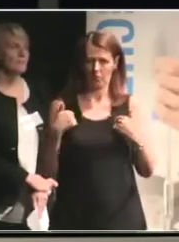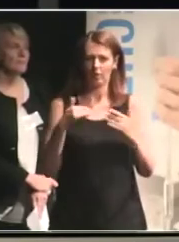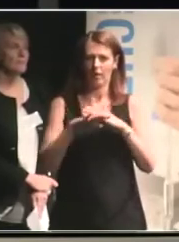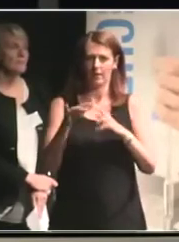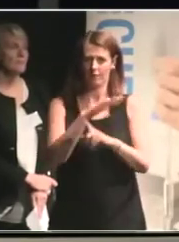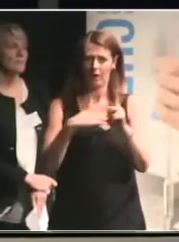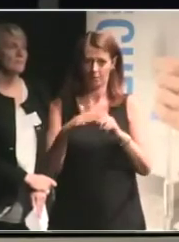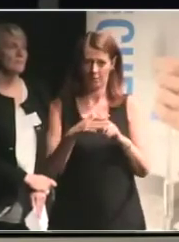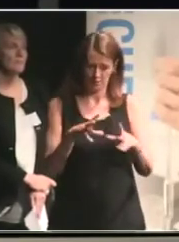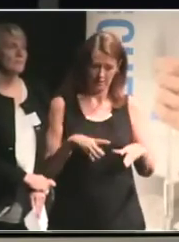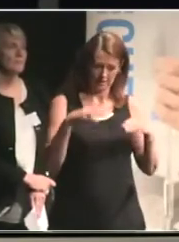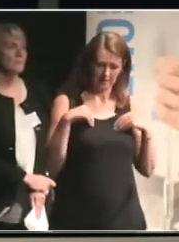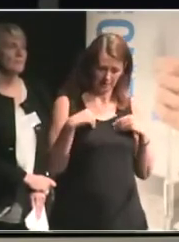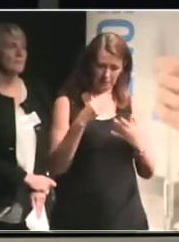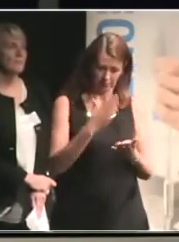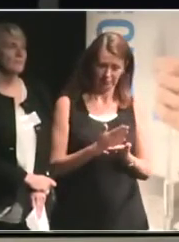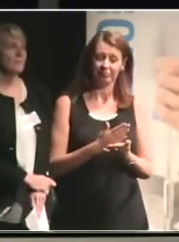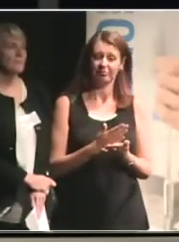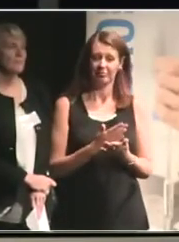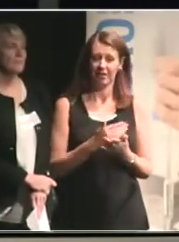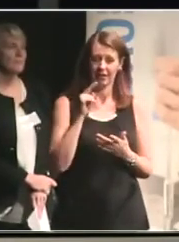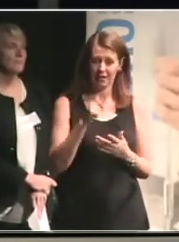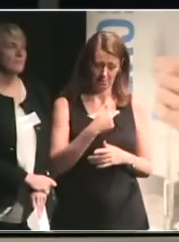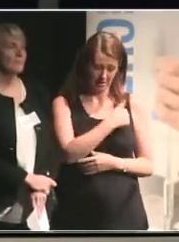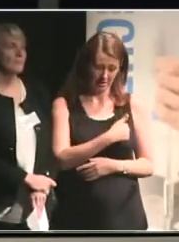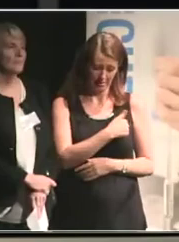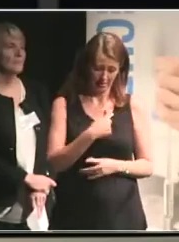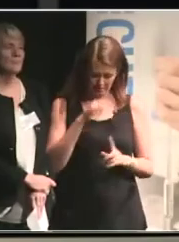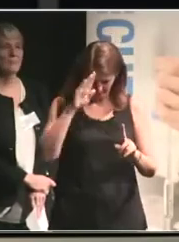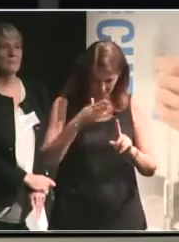that that is our reality and then just be dedicated tomorrow doing better than today.